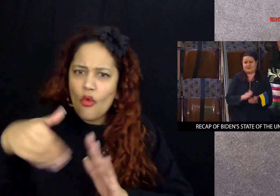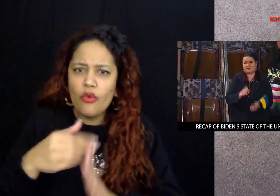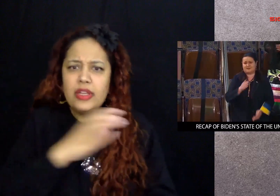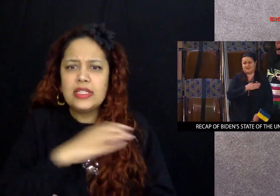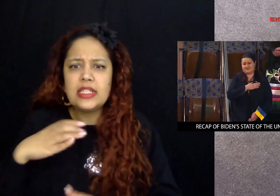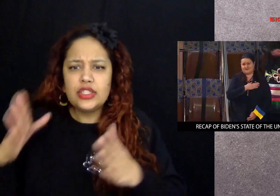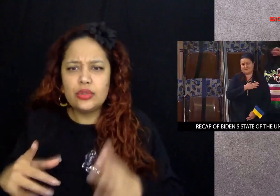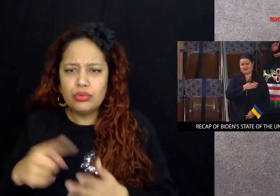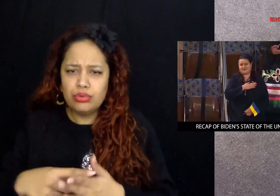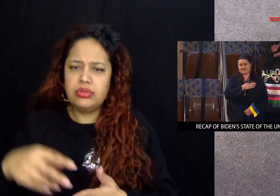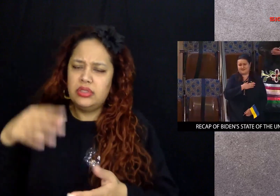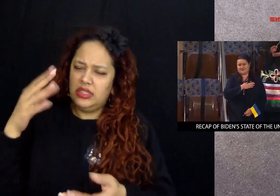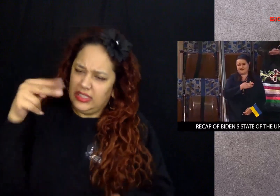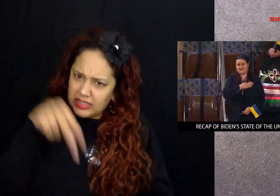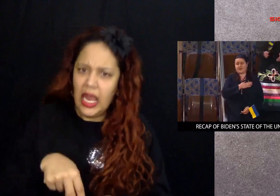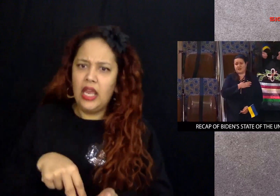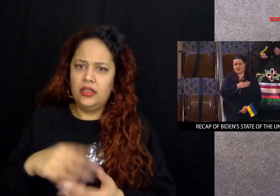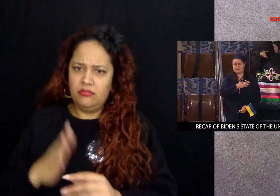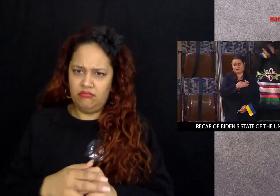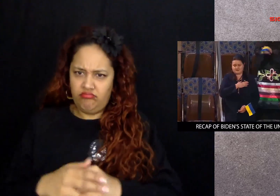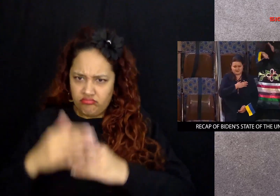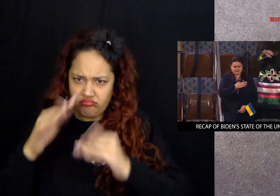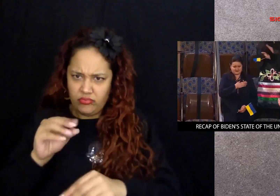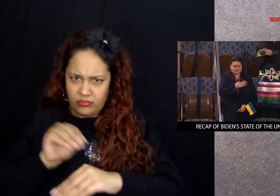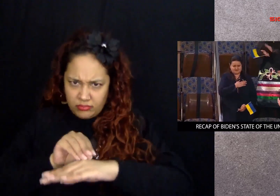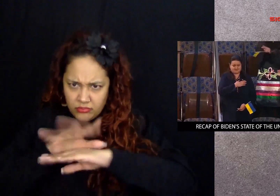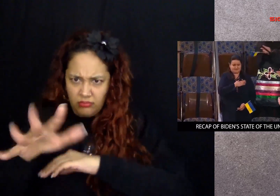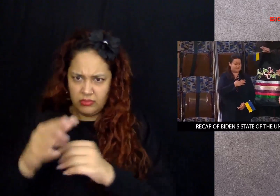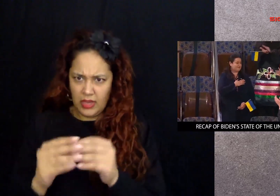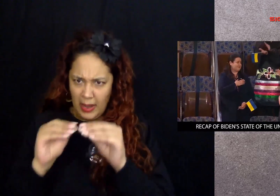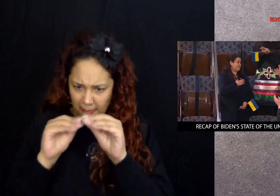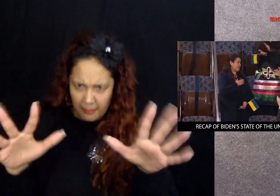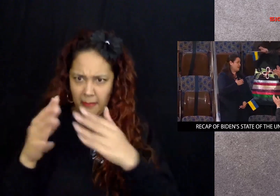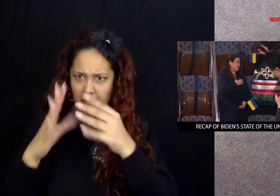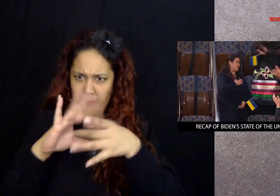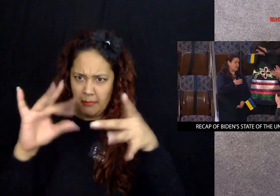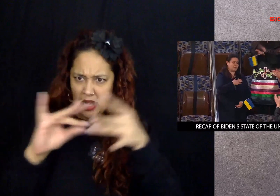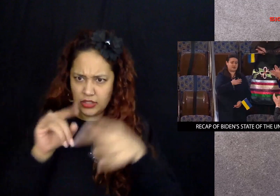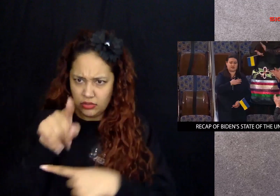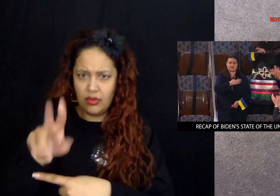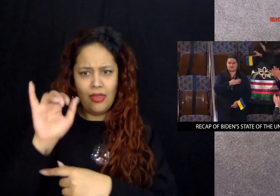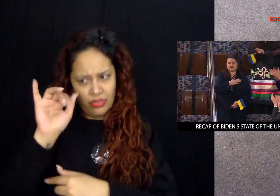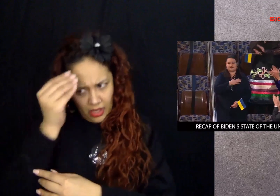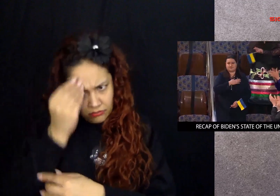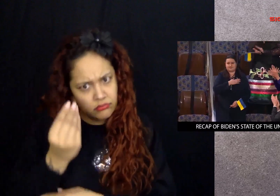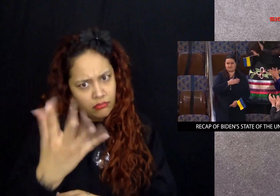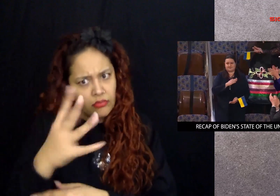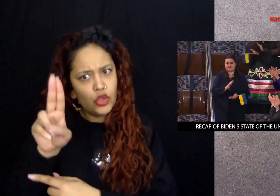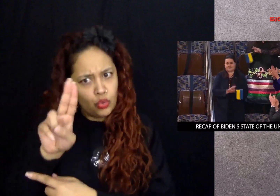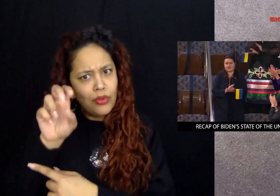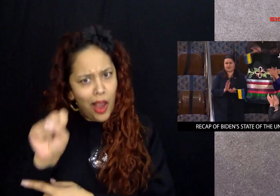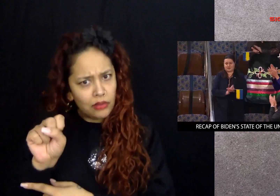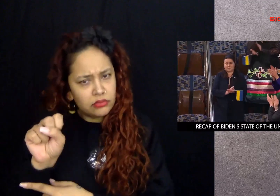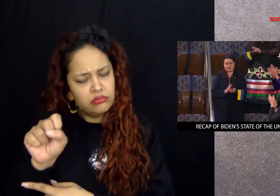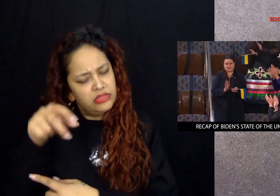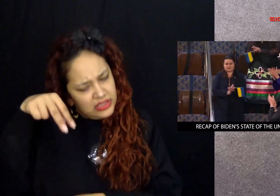he even recognized Ukraine's ambassador to the US and asked the entire Congress to stand to send